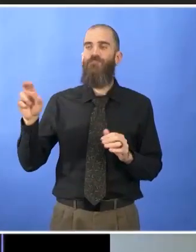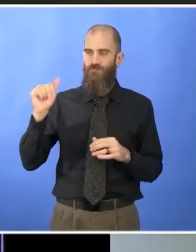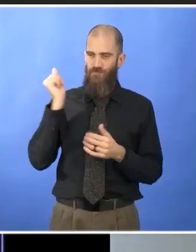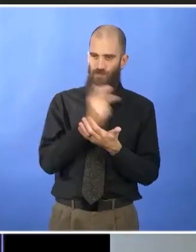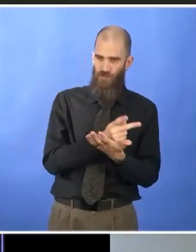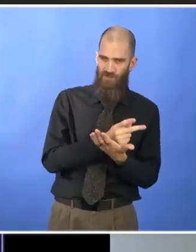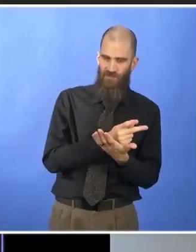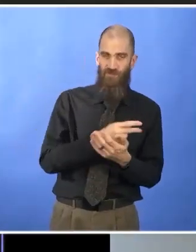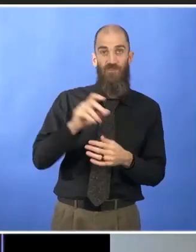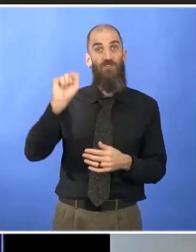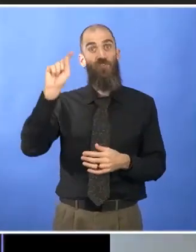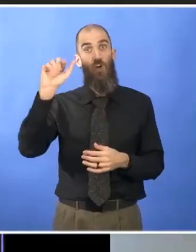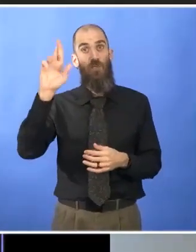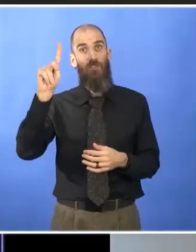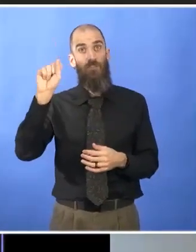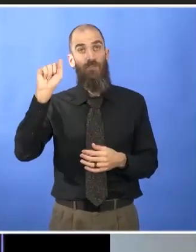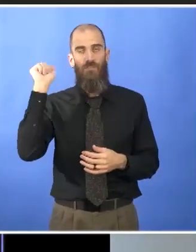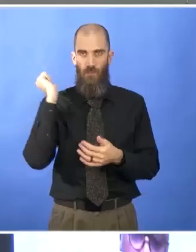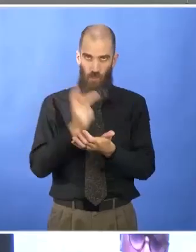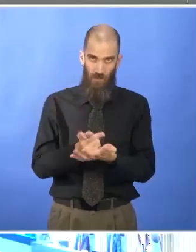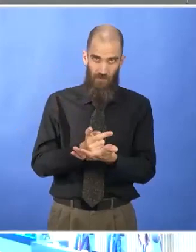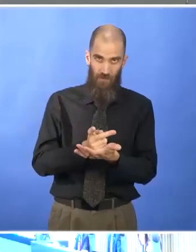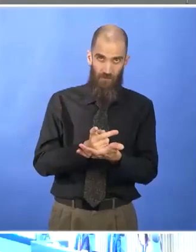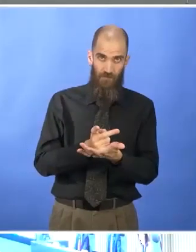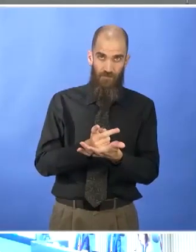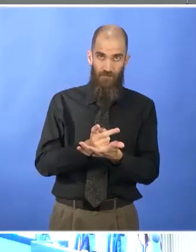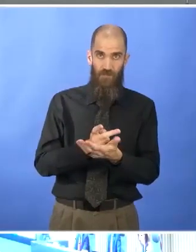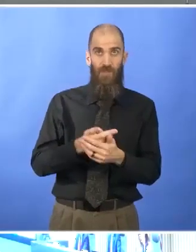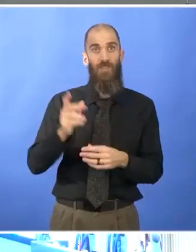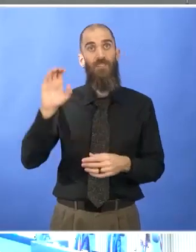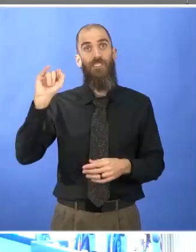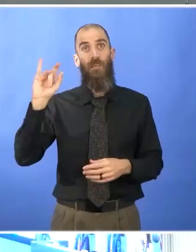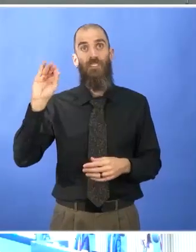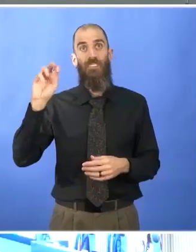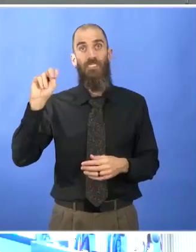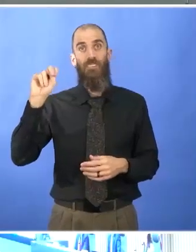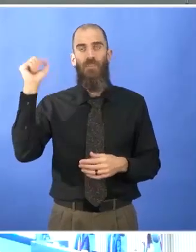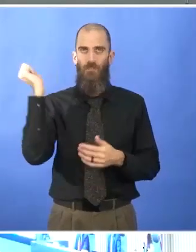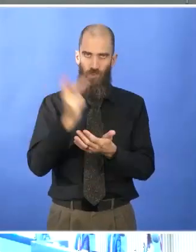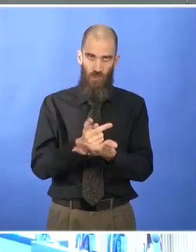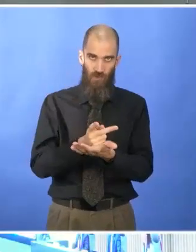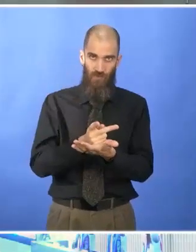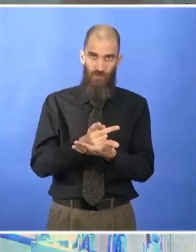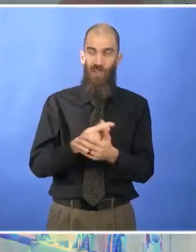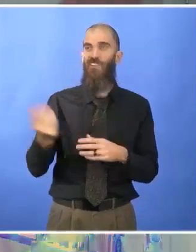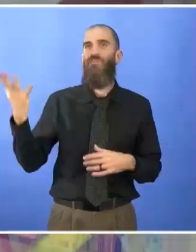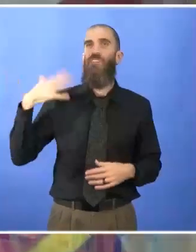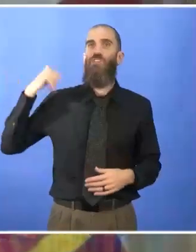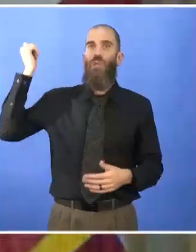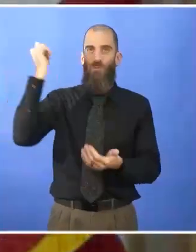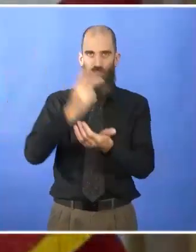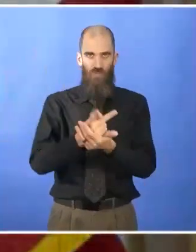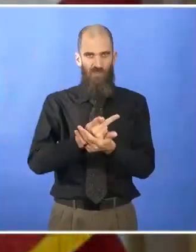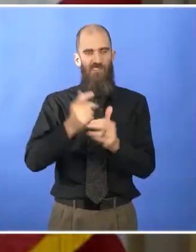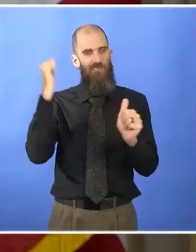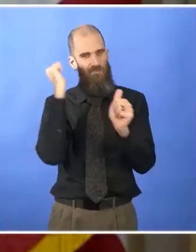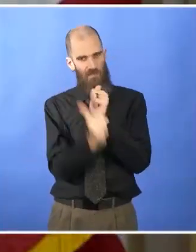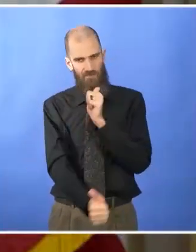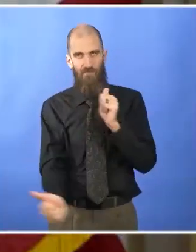APPROVED. CHAIRWOMAN ROSENWORCEL: COMMISSIONER STARKS?